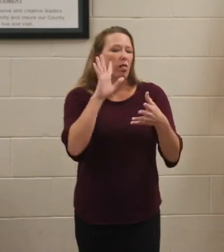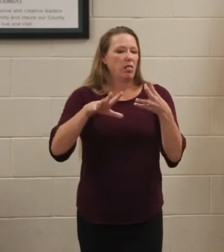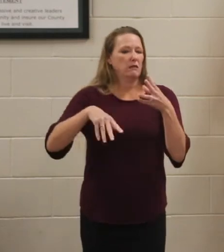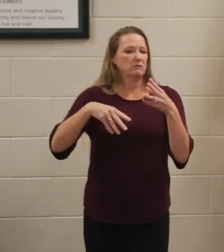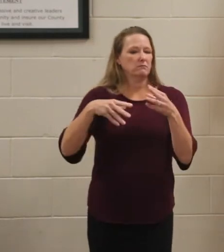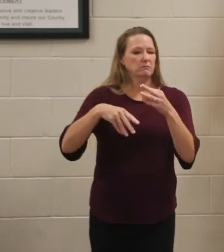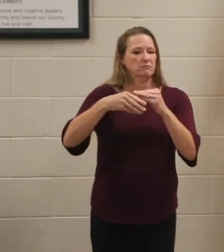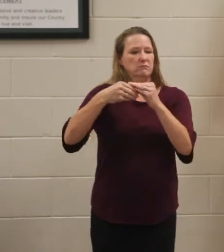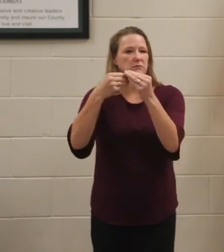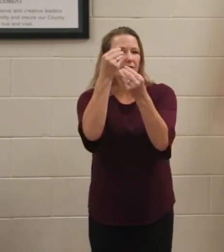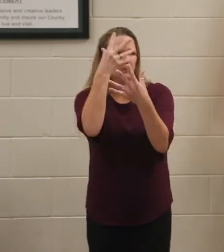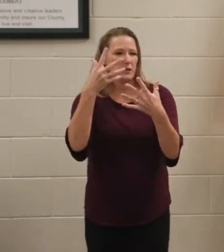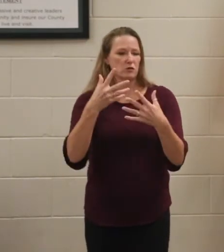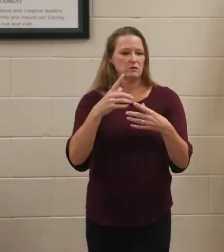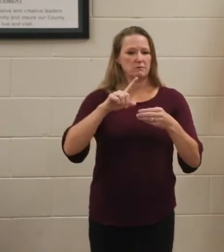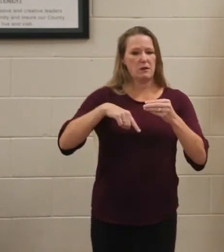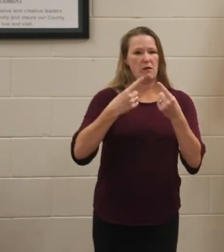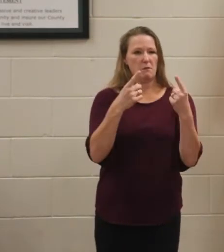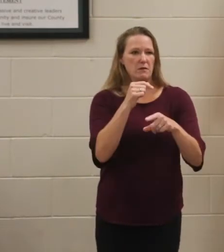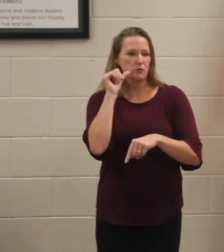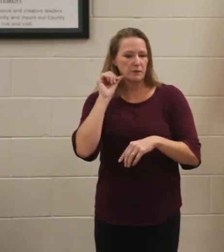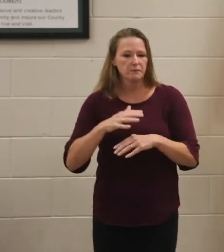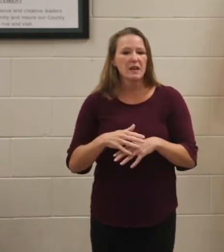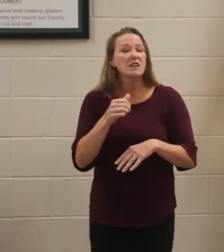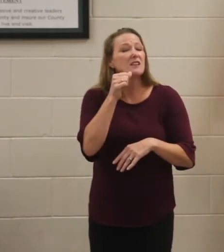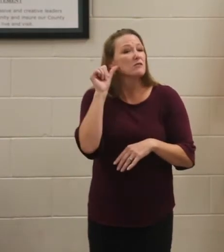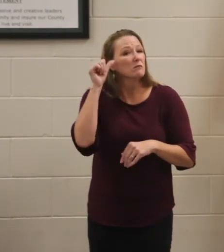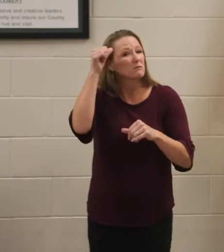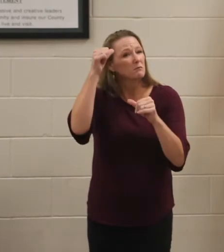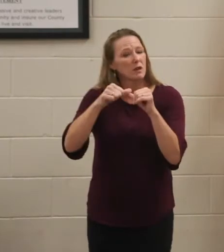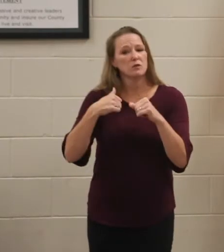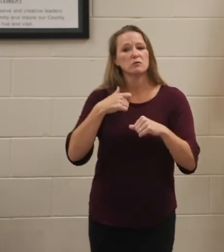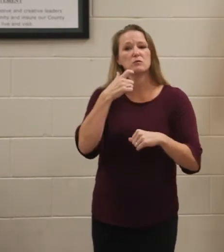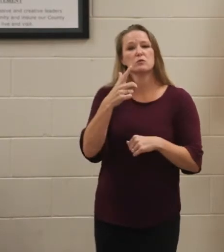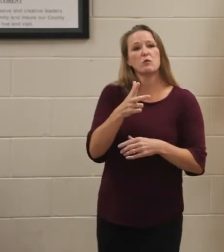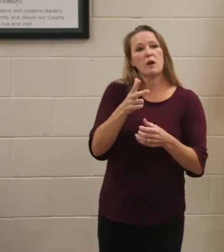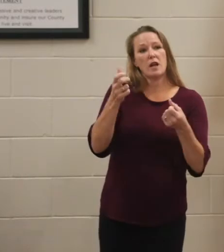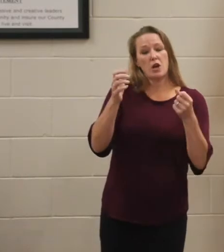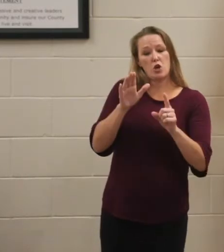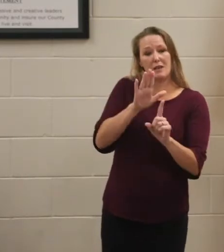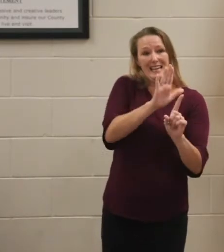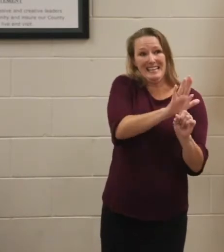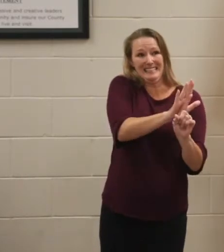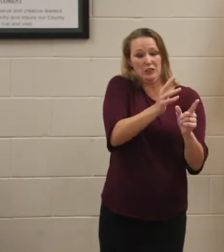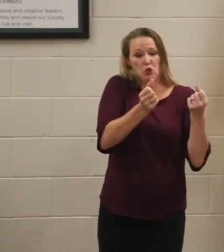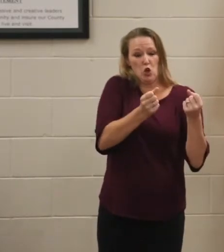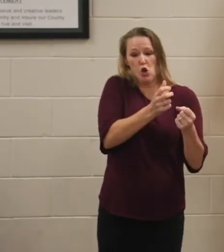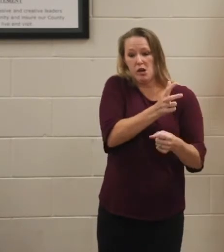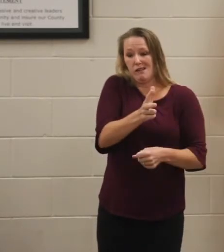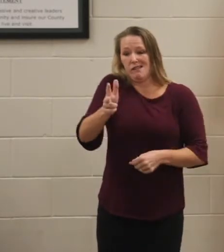Yesterday I indicated to you that the vehicle was pulled over on Theater Drive.